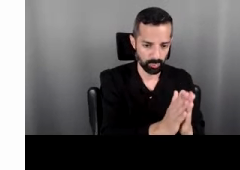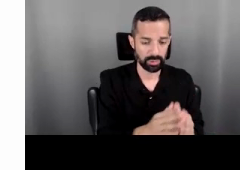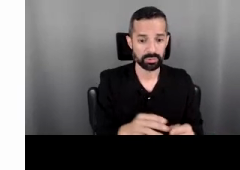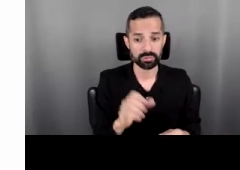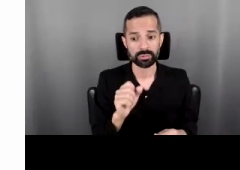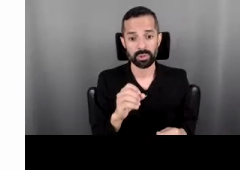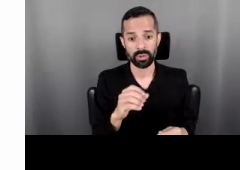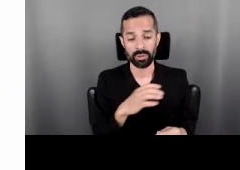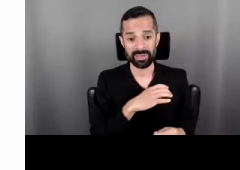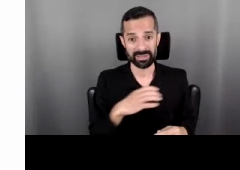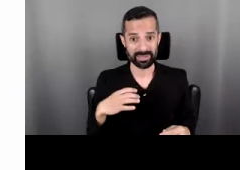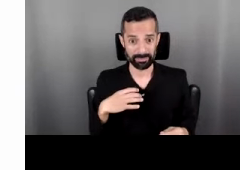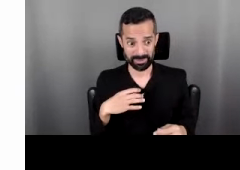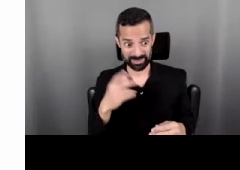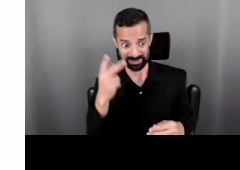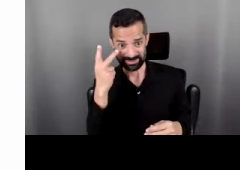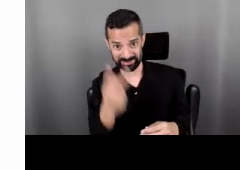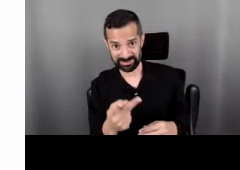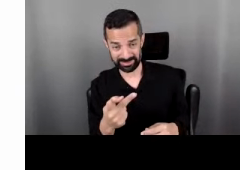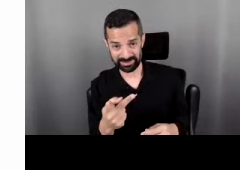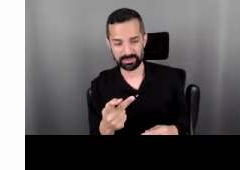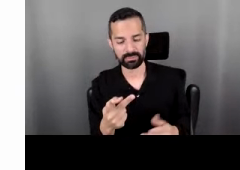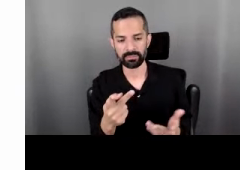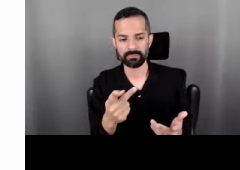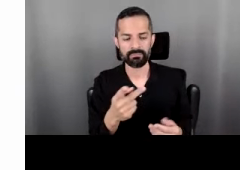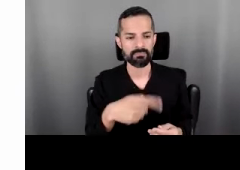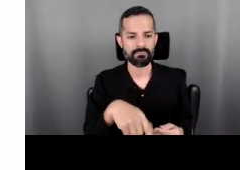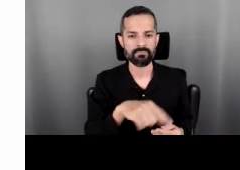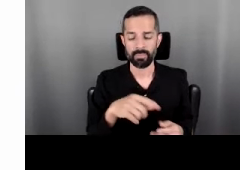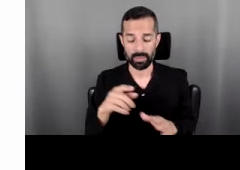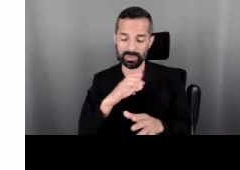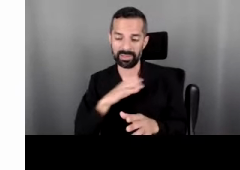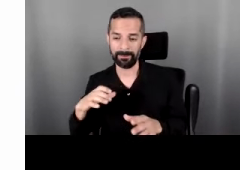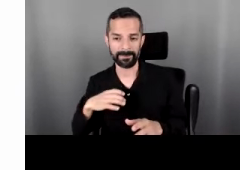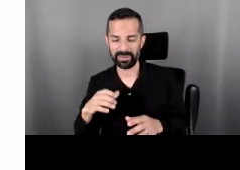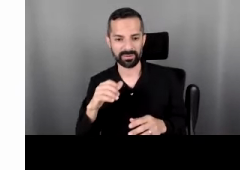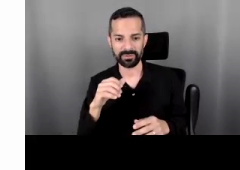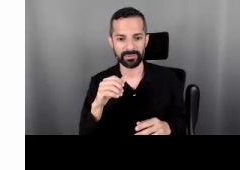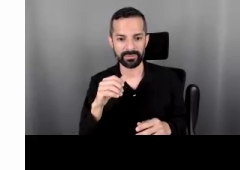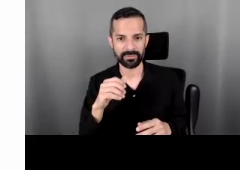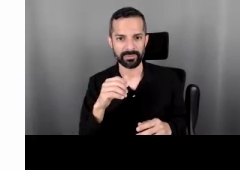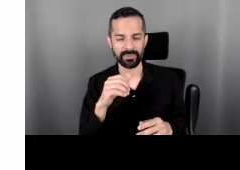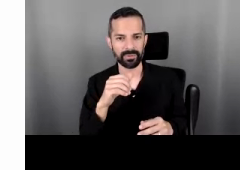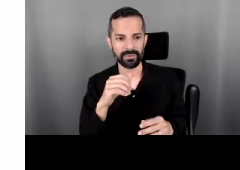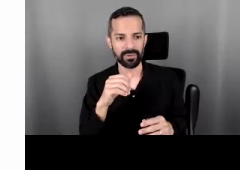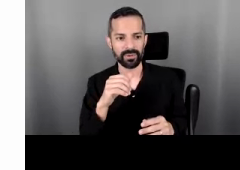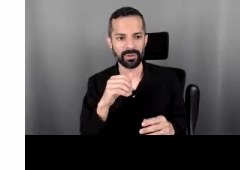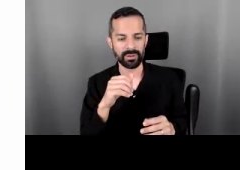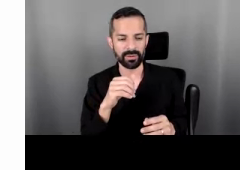and again, as Daniel said, they're seeing it absent of necessarily being part of program review or seeing that document.